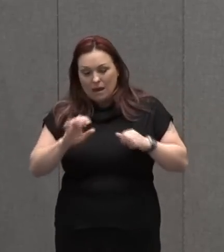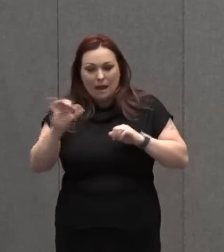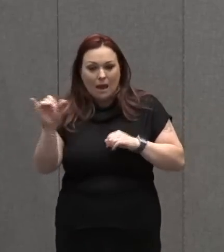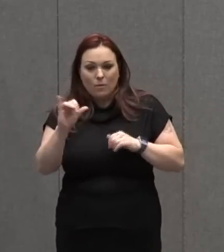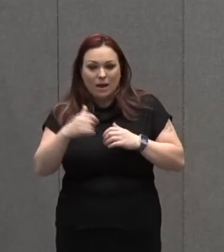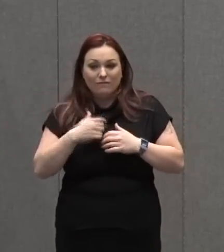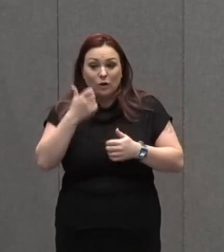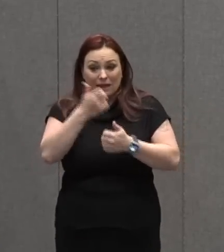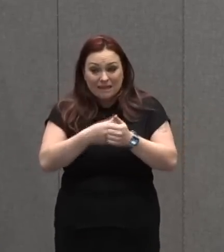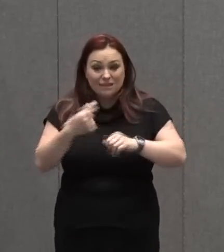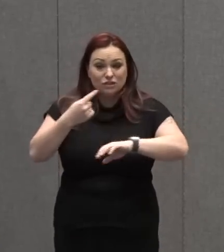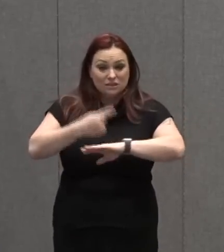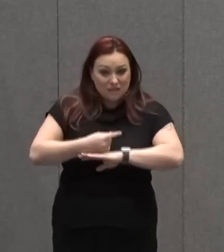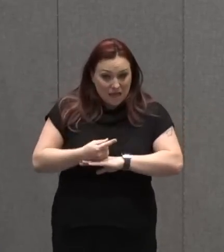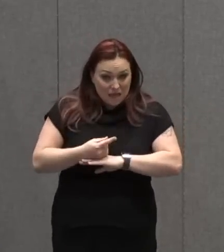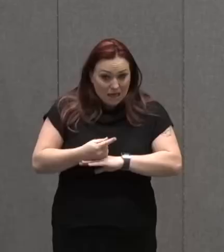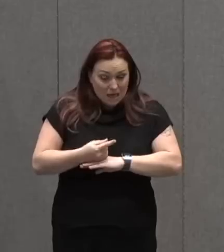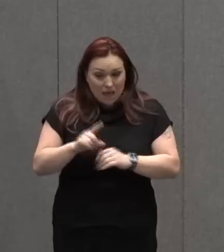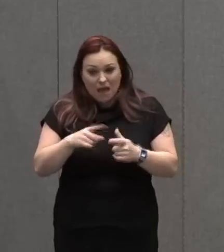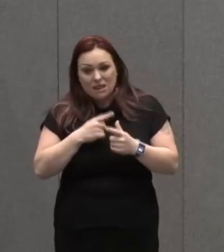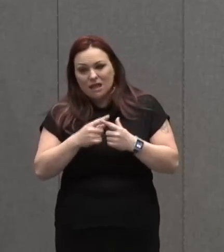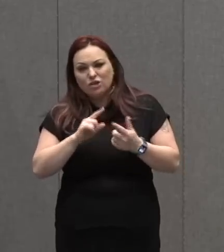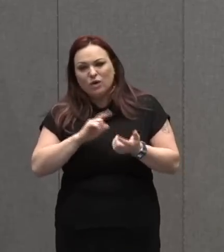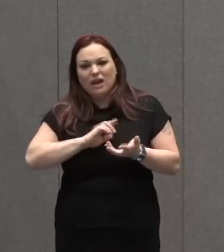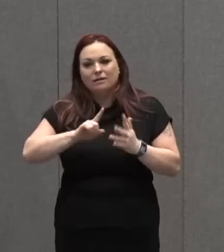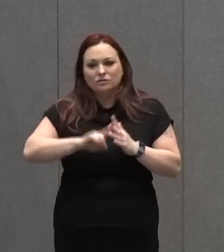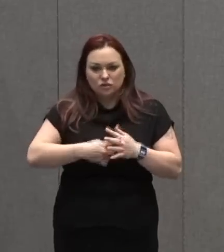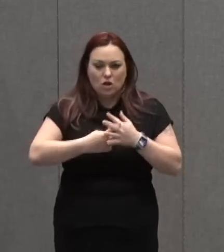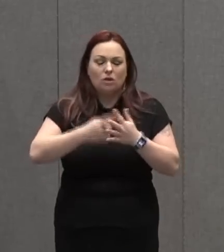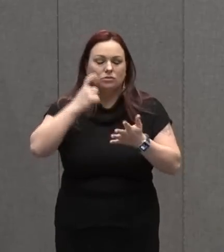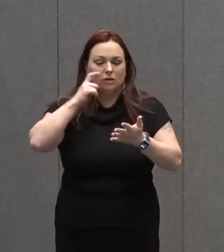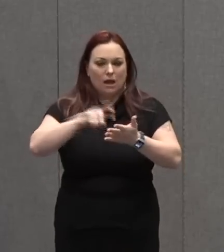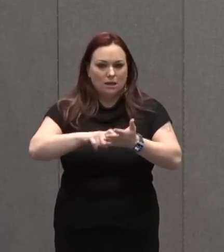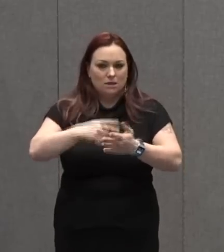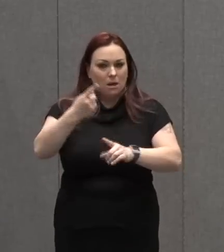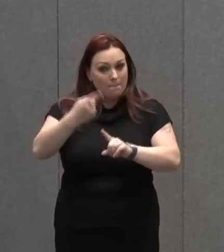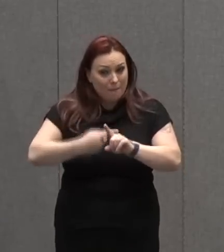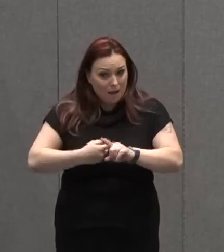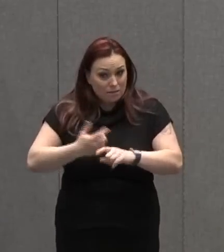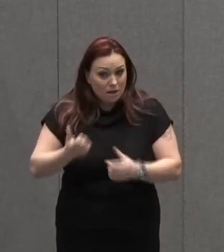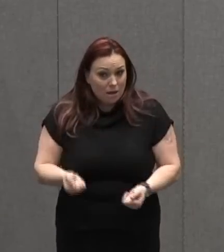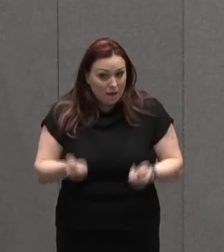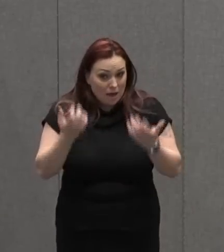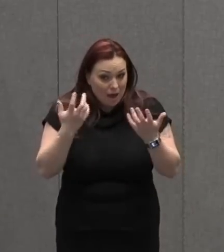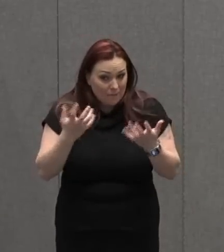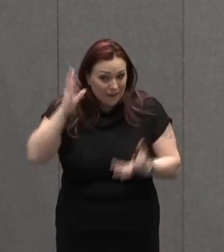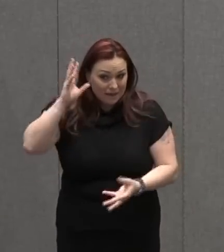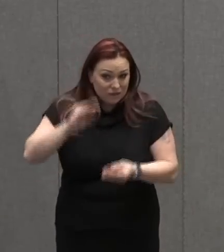for each of the days and you can start to see in a month how many jumping jacks did you do.